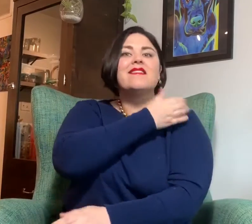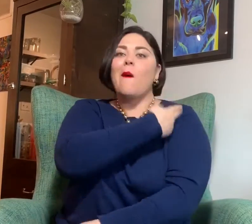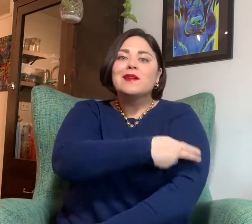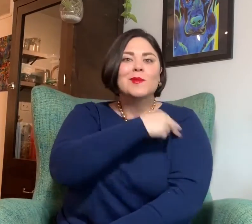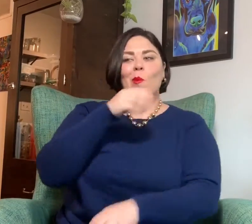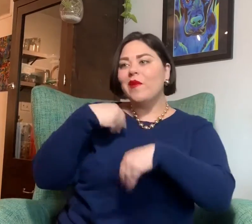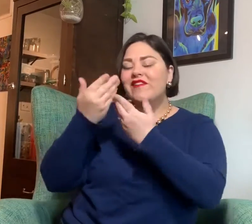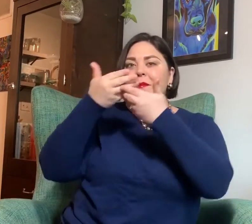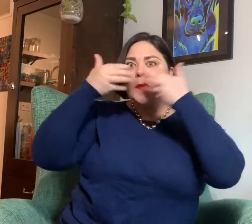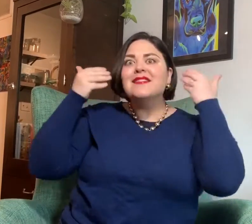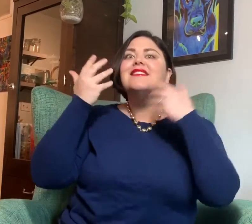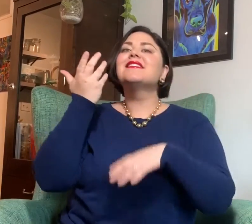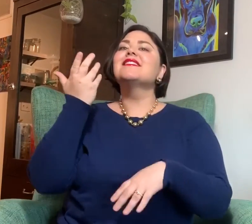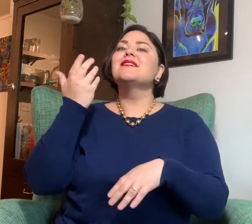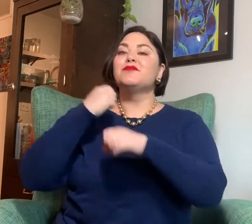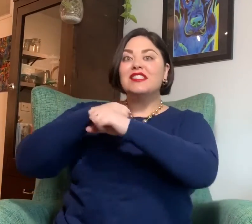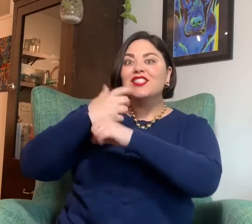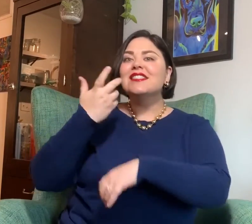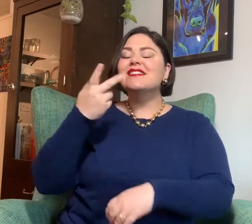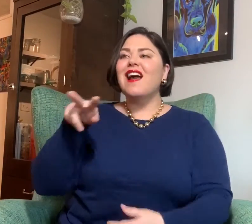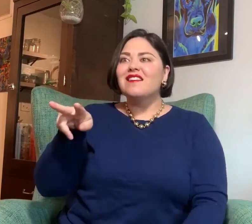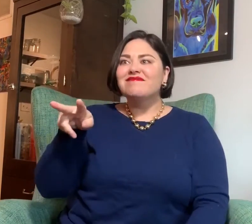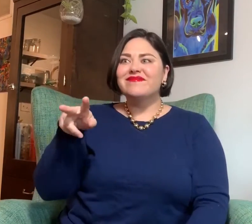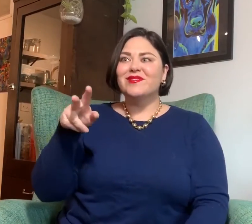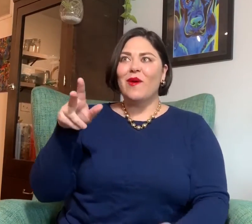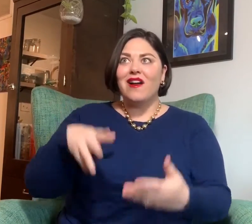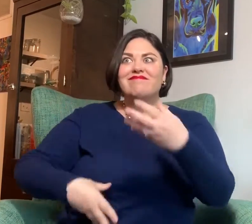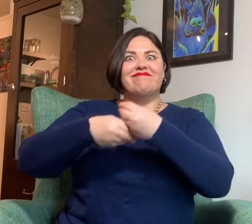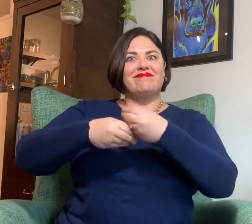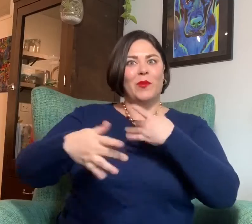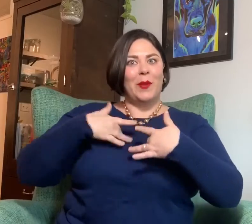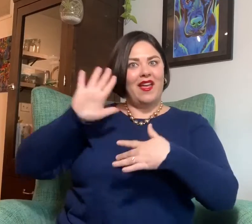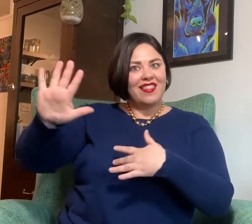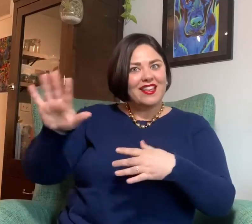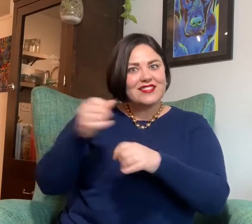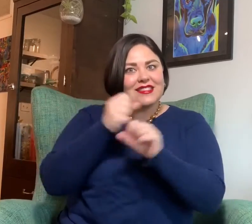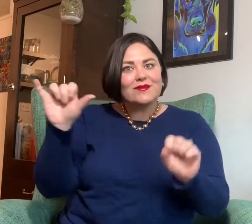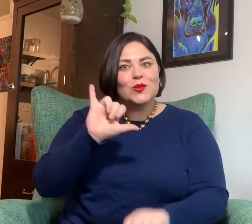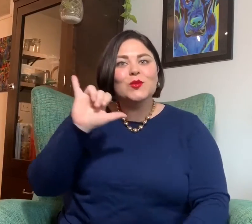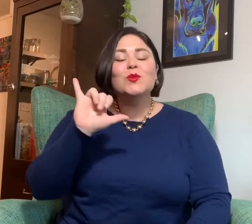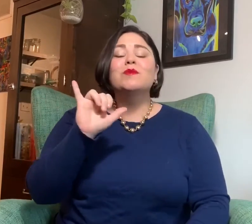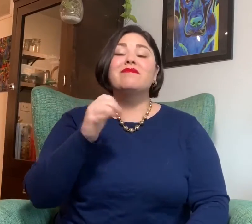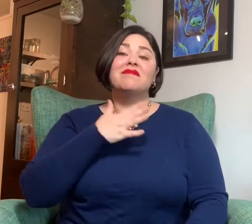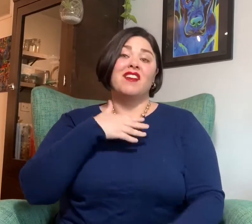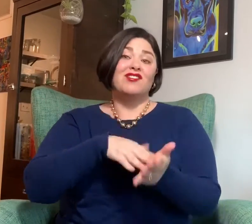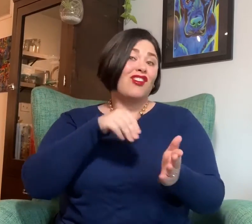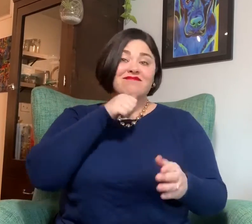hospitals and clinics for medical appointments are not being given face masks. Not only am I worried about getting sick, I'm concerned about their safety too.